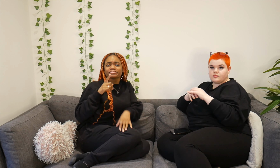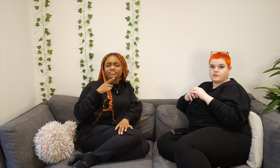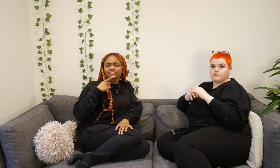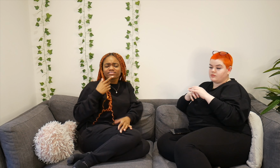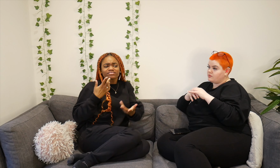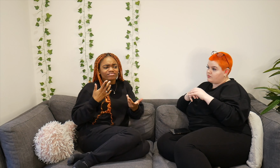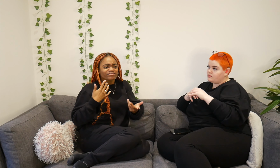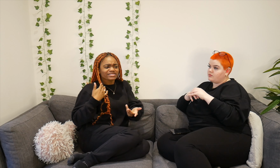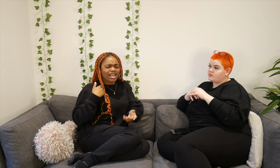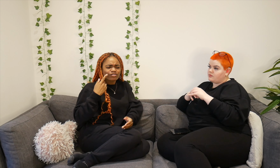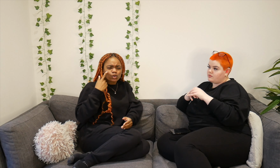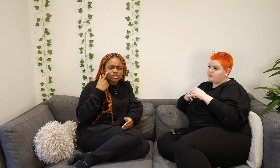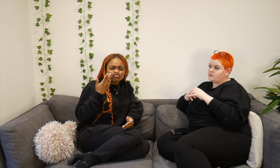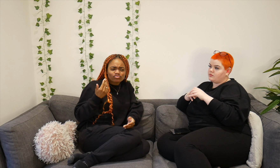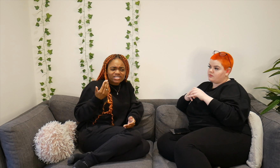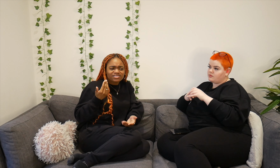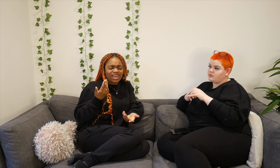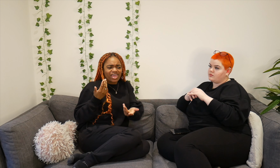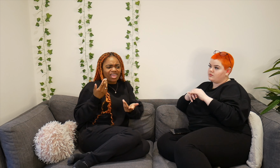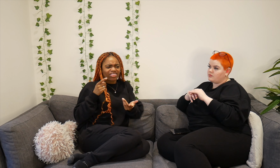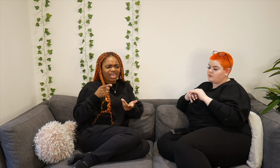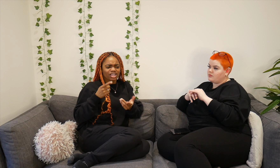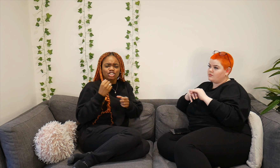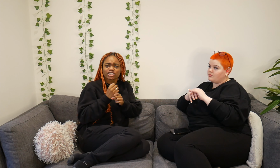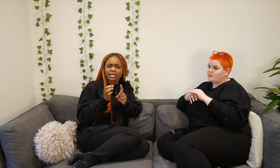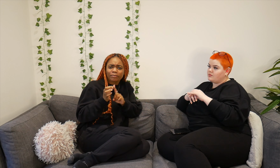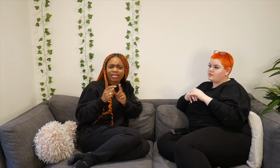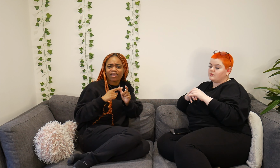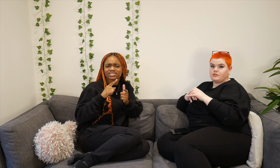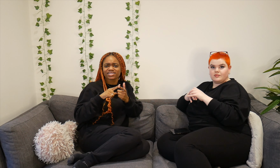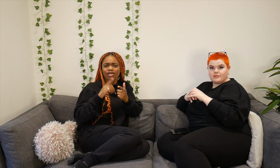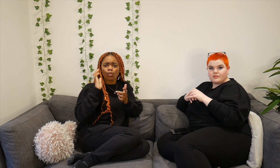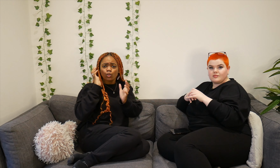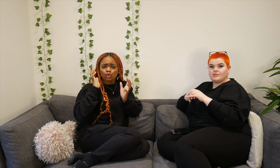But they said, 'recently I've noticed that GPs and